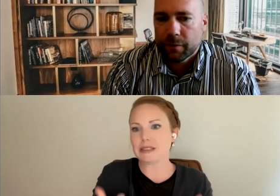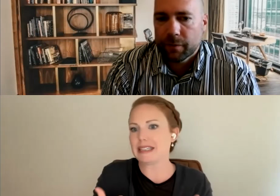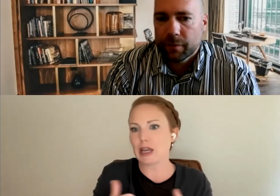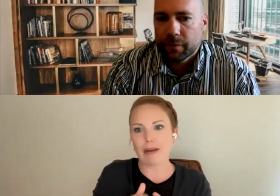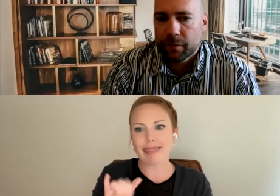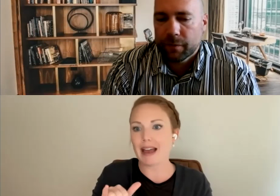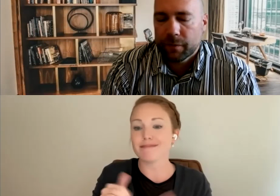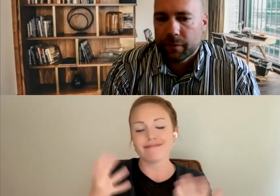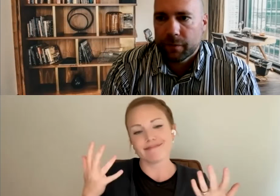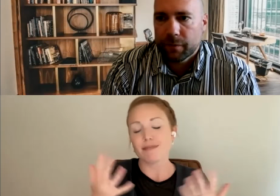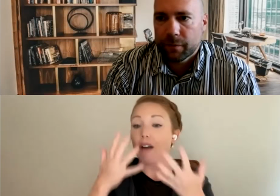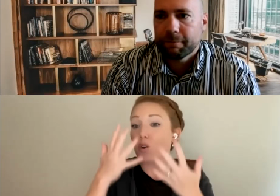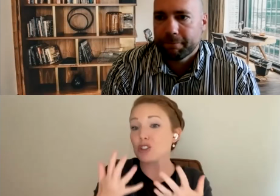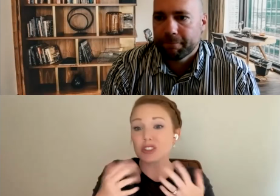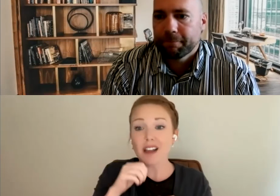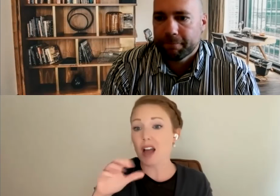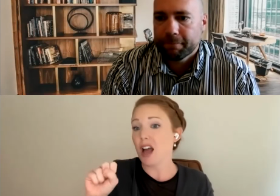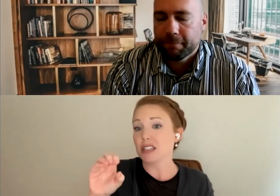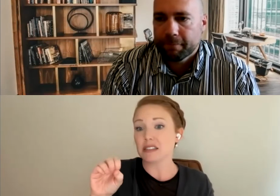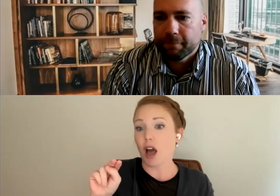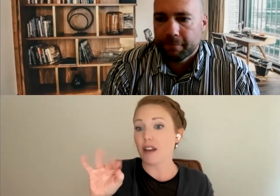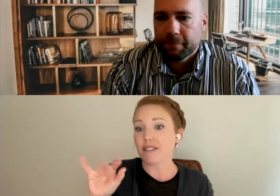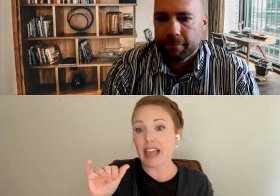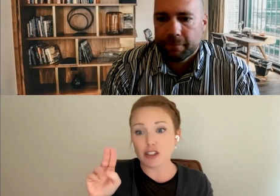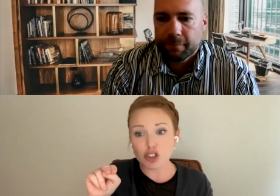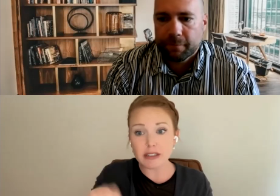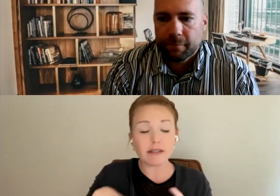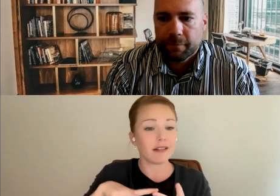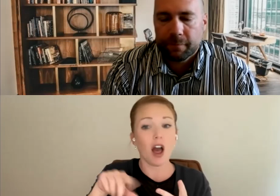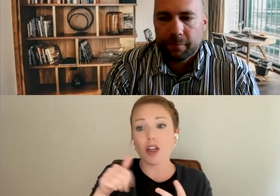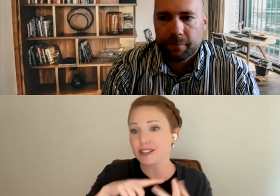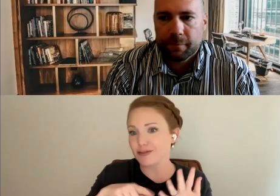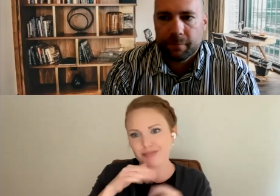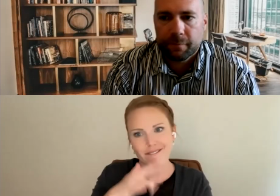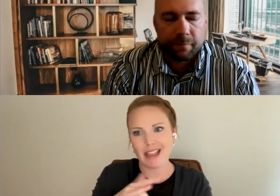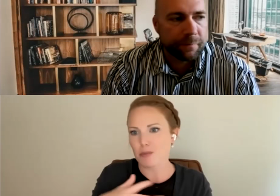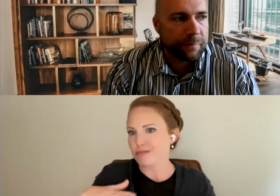would sonification or some of these other things. So that's something I think to very